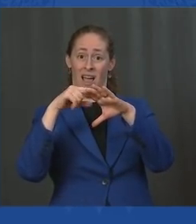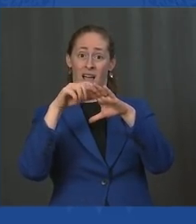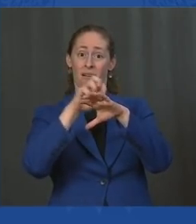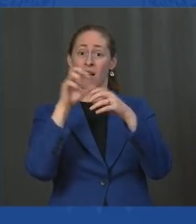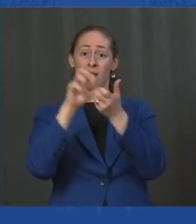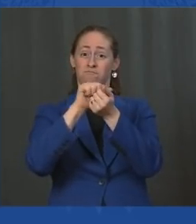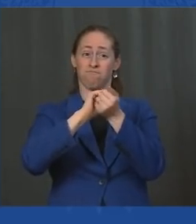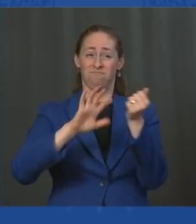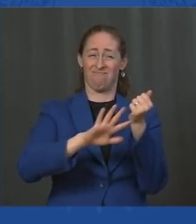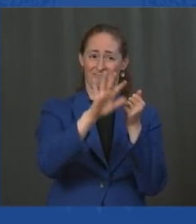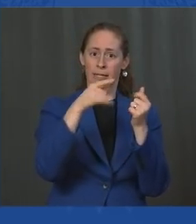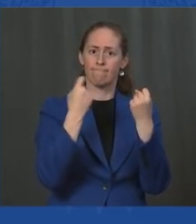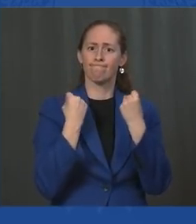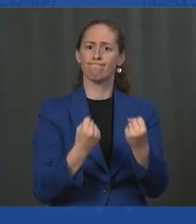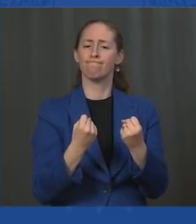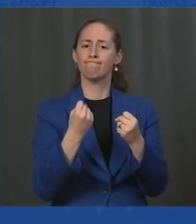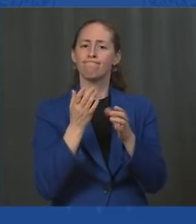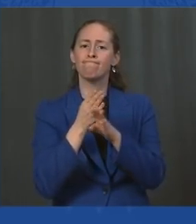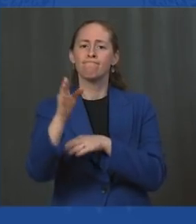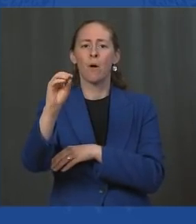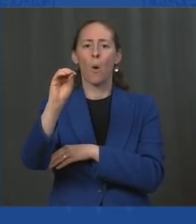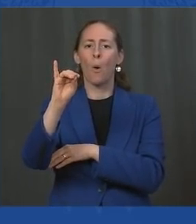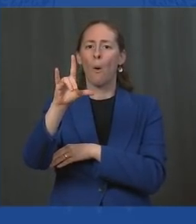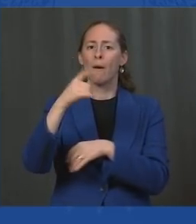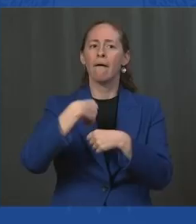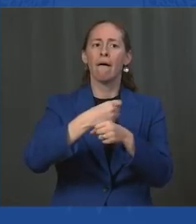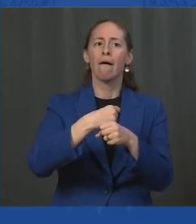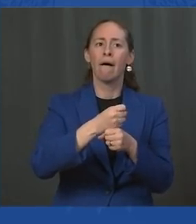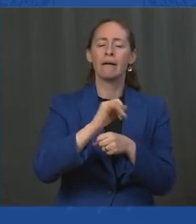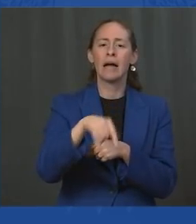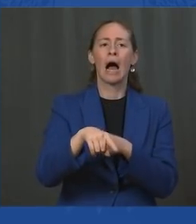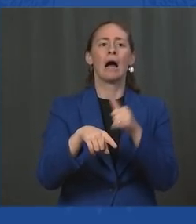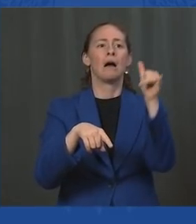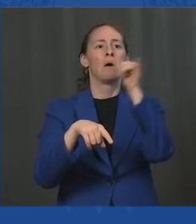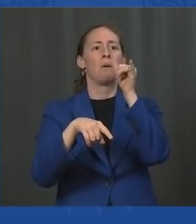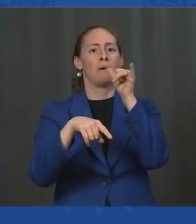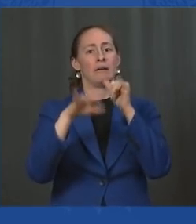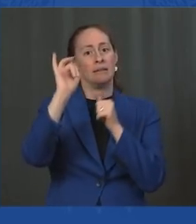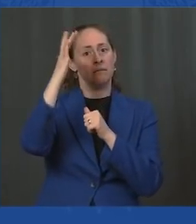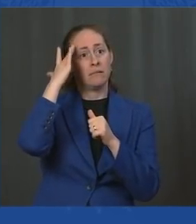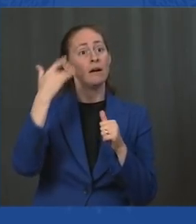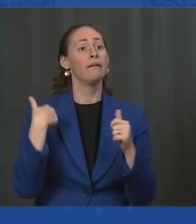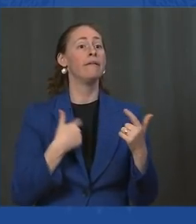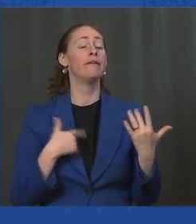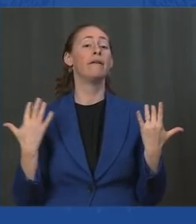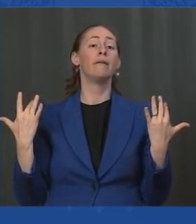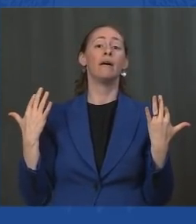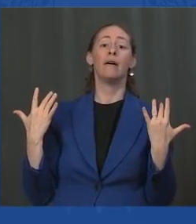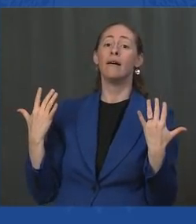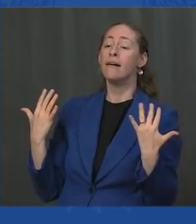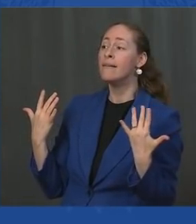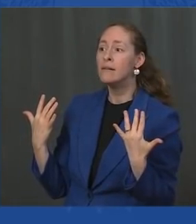That's why we're not waiting to assess the full impact that the storm is going to have on oil production and refineries.